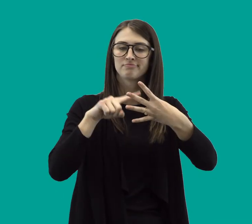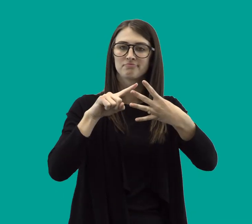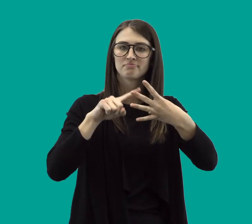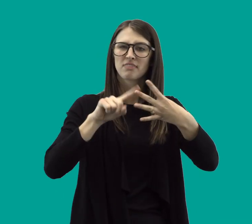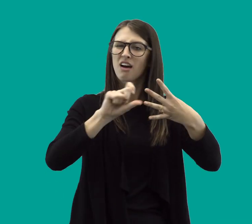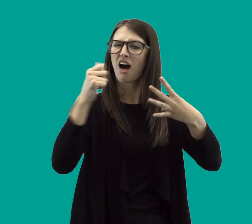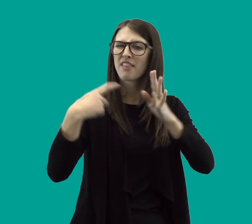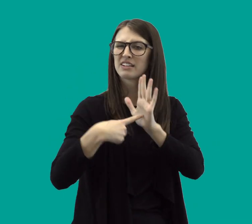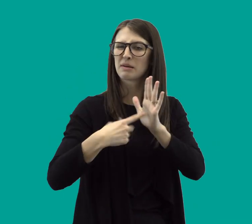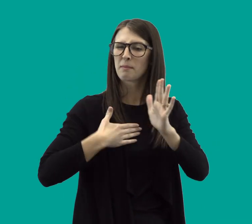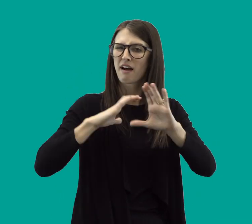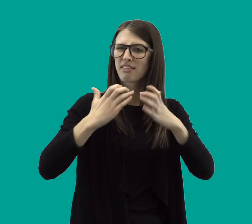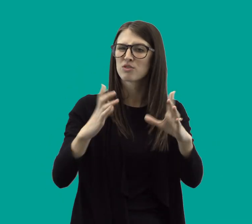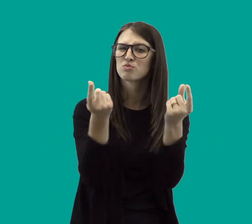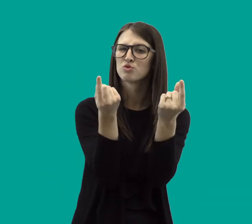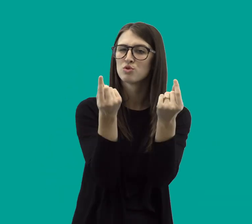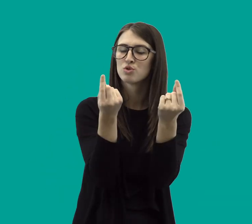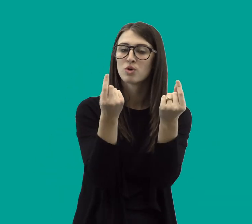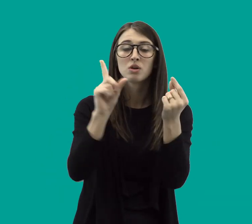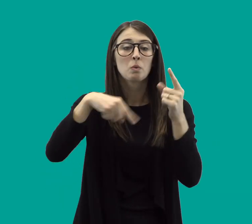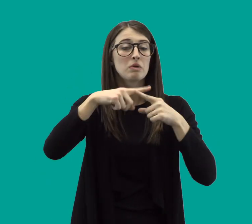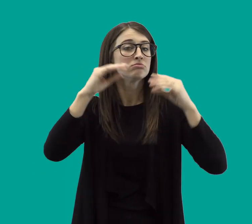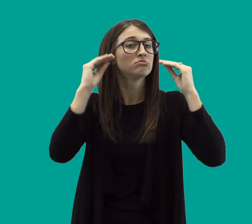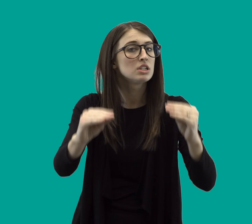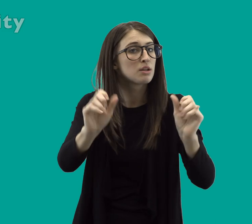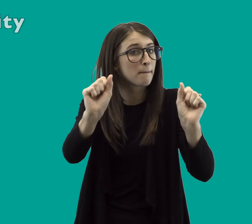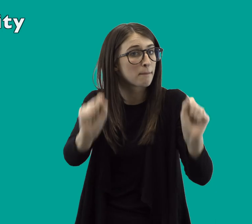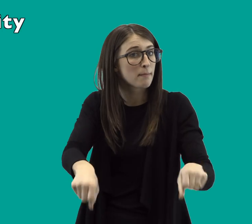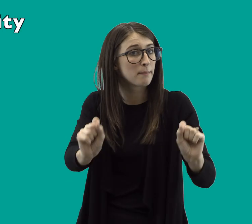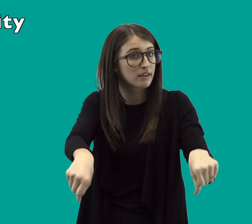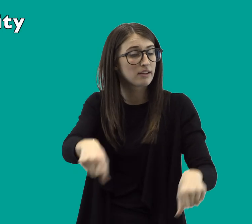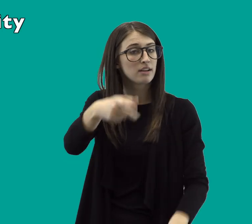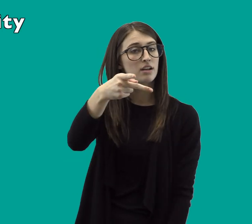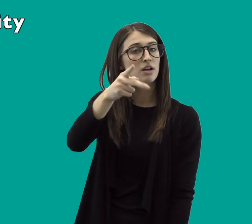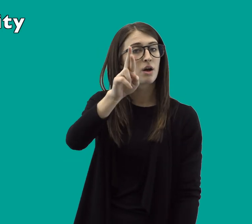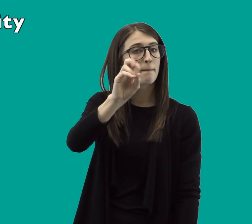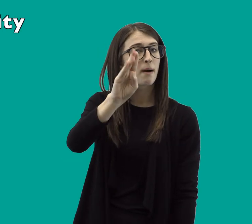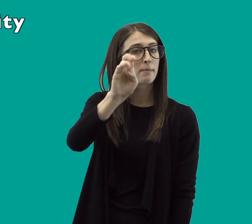The next activity or hands-on experience is when I teach probability